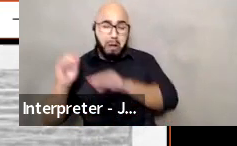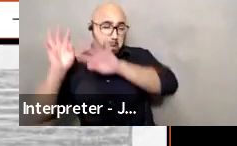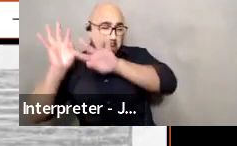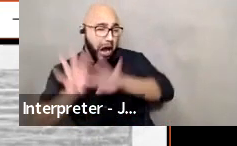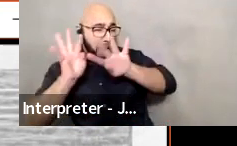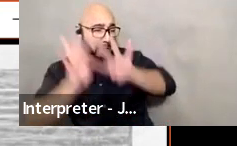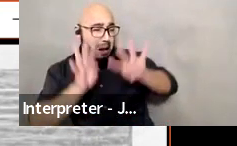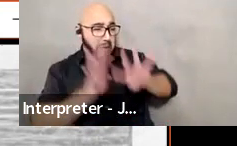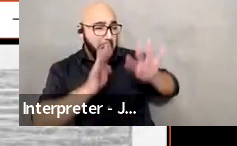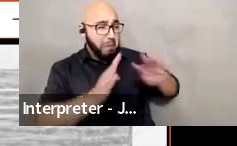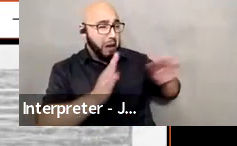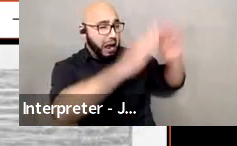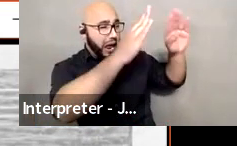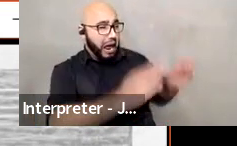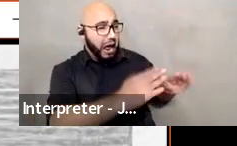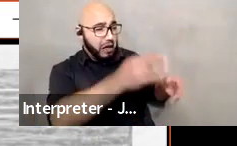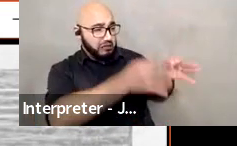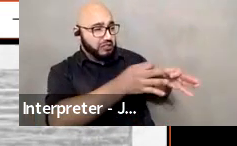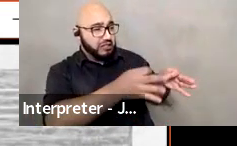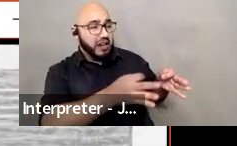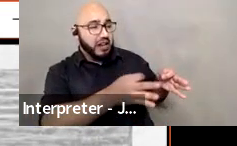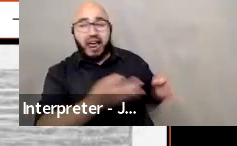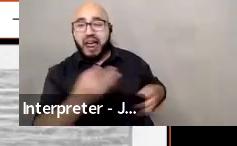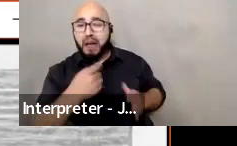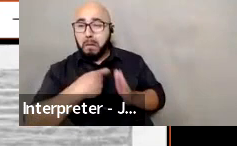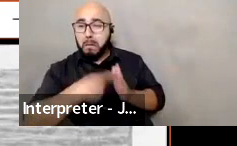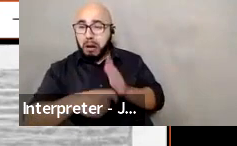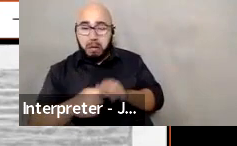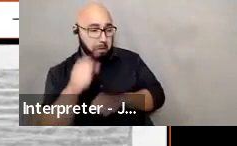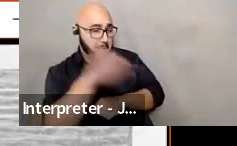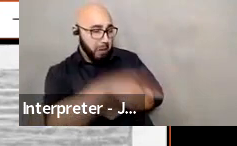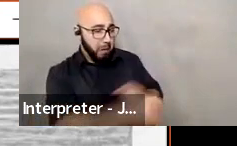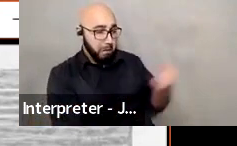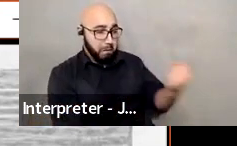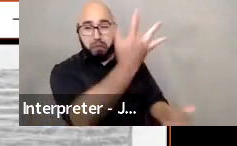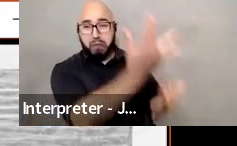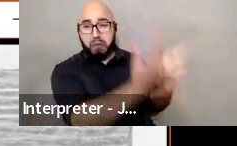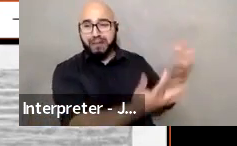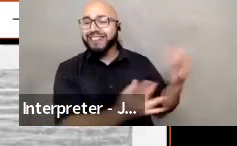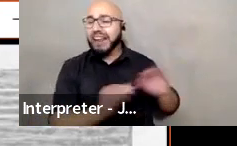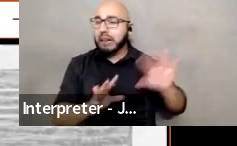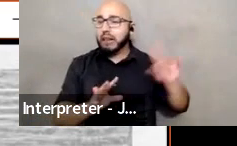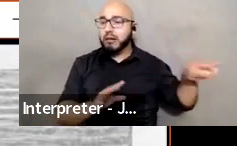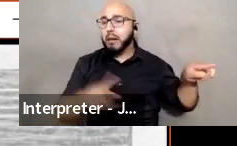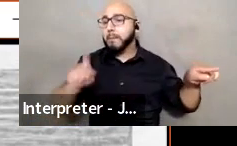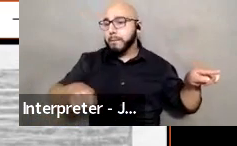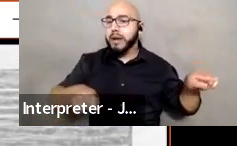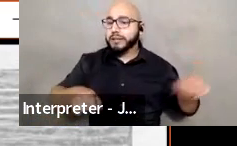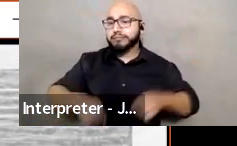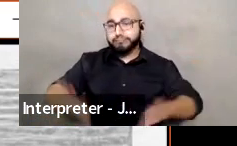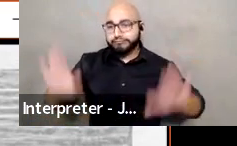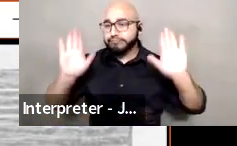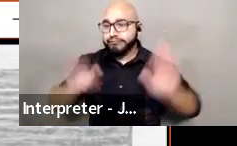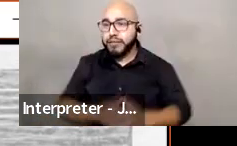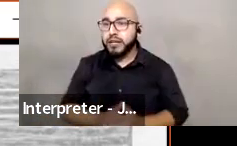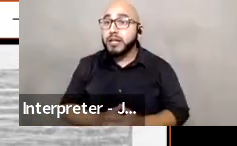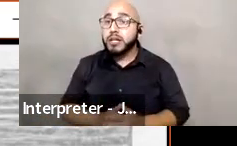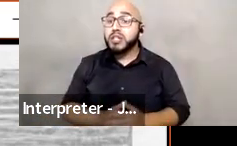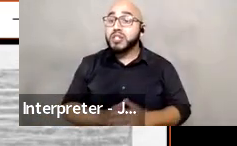Clear that the people inside. Would have to surrender. And so these Republicans, almost all black people.